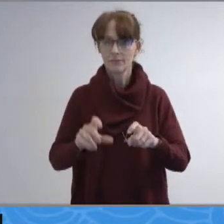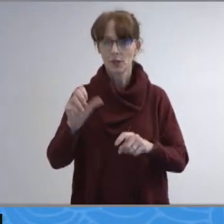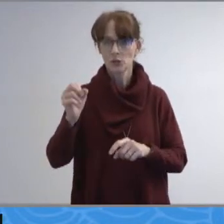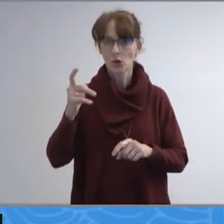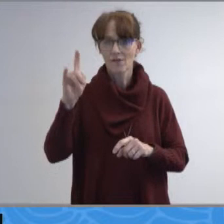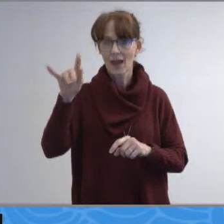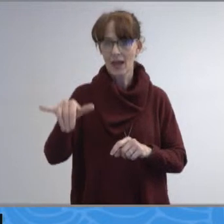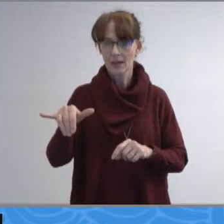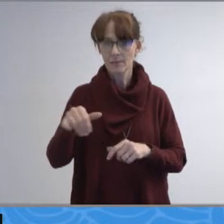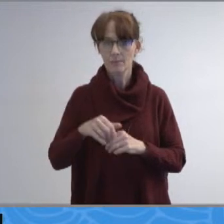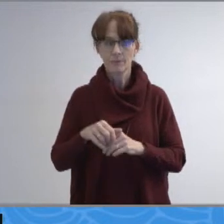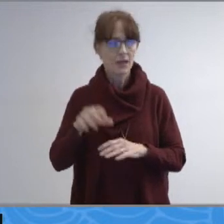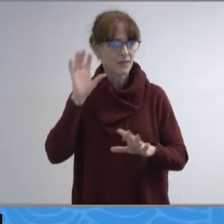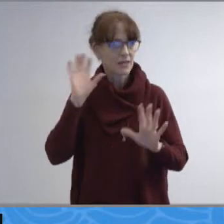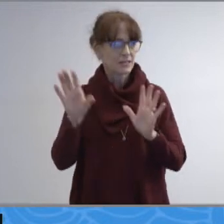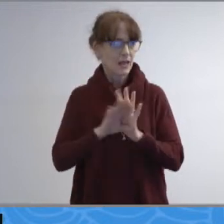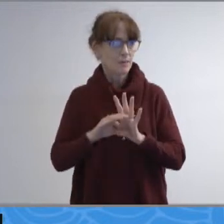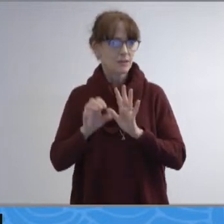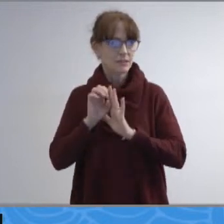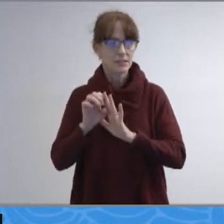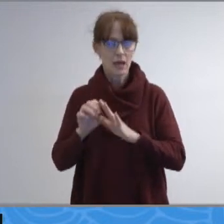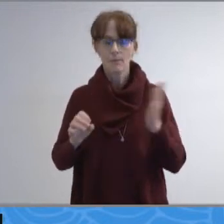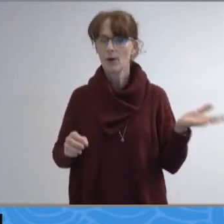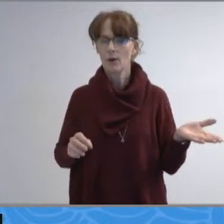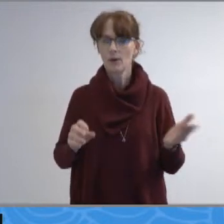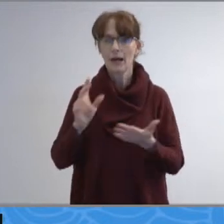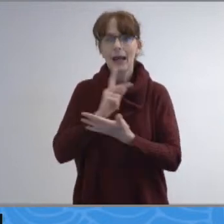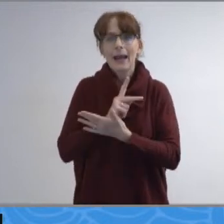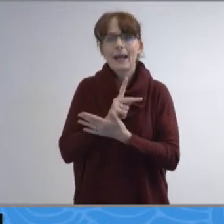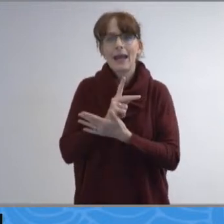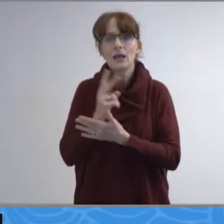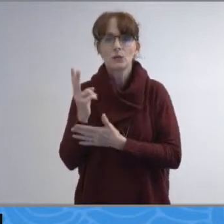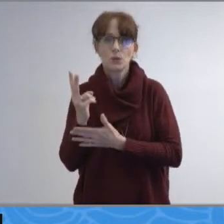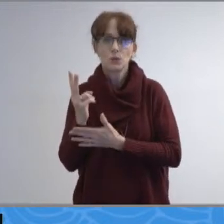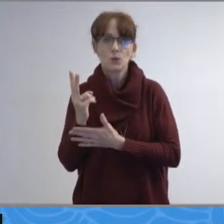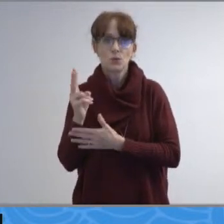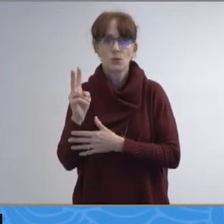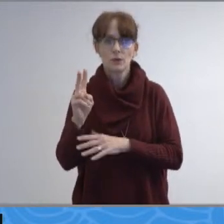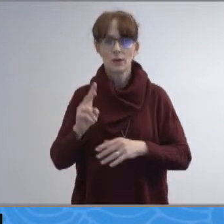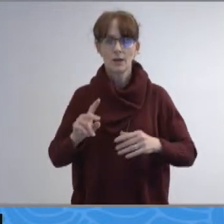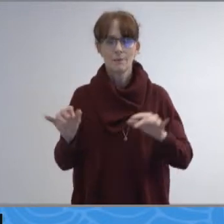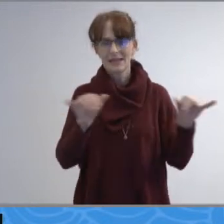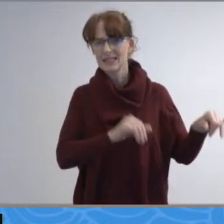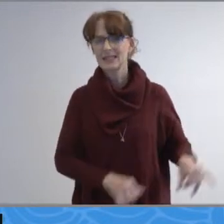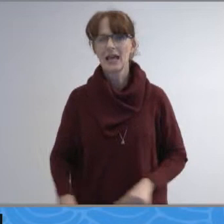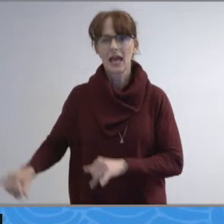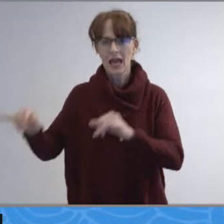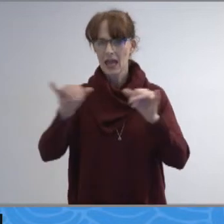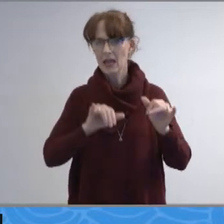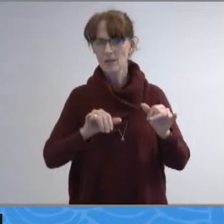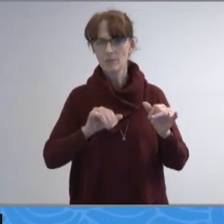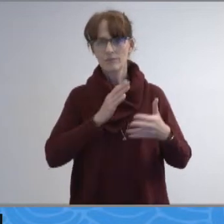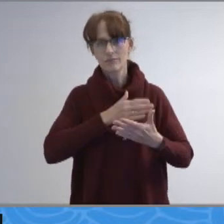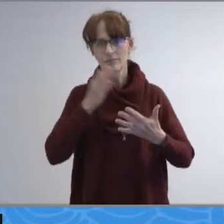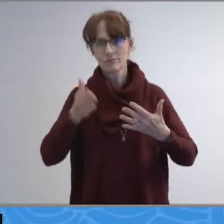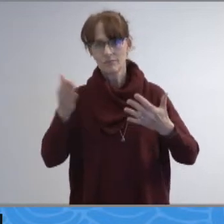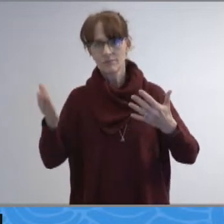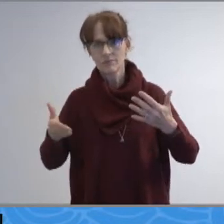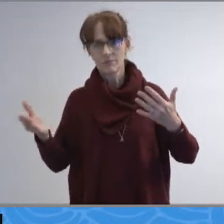This image is a sample of the K-2 dashboard, but the same will be true for students in grades K-12.